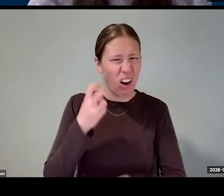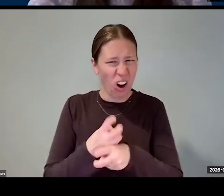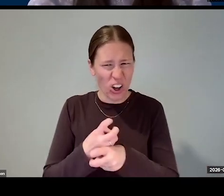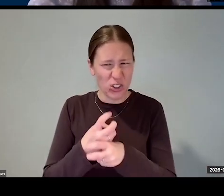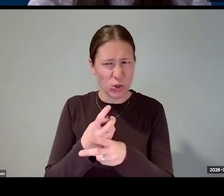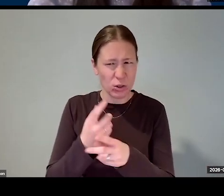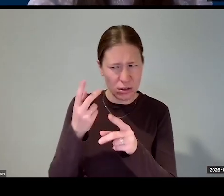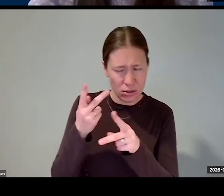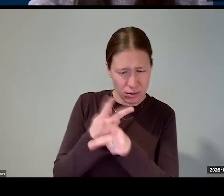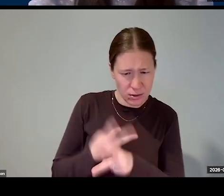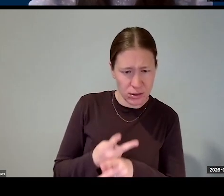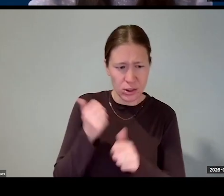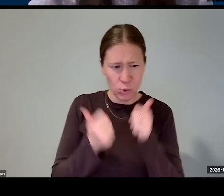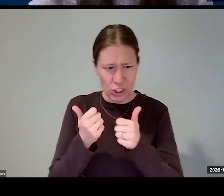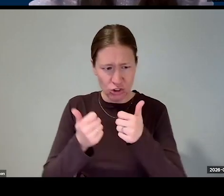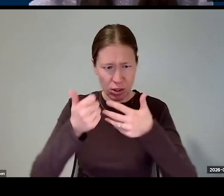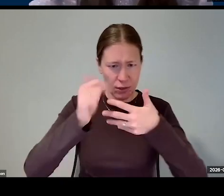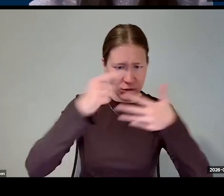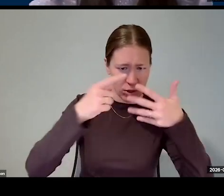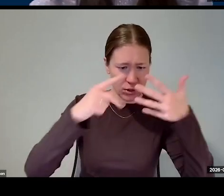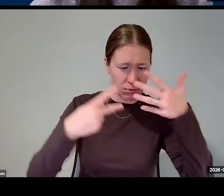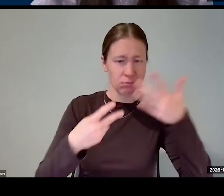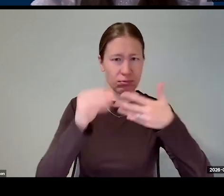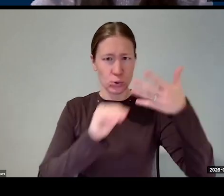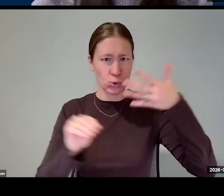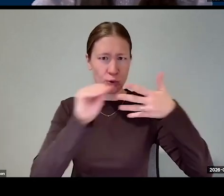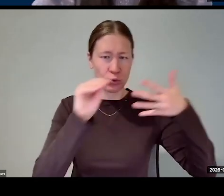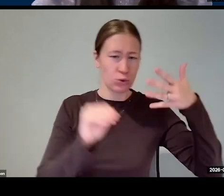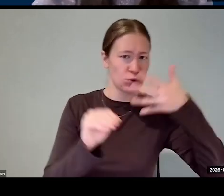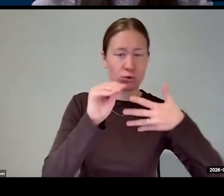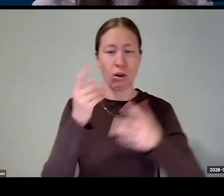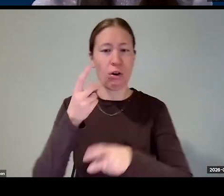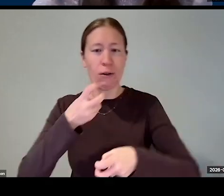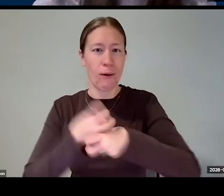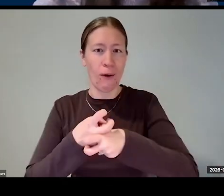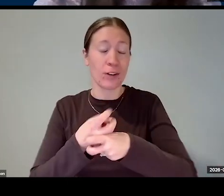what order things are in, especially if you have a slide with a lot of different objects.